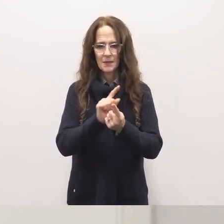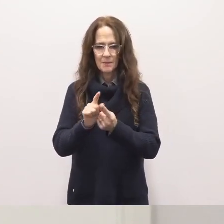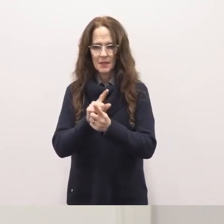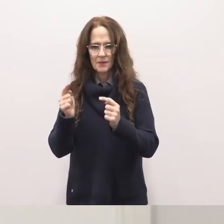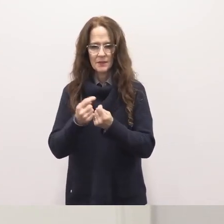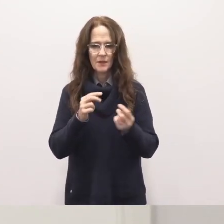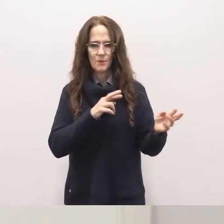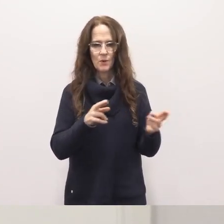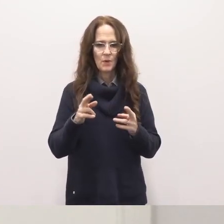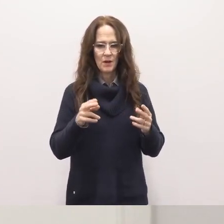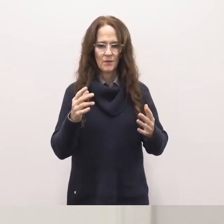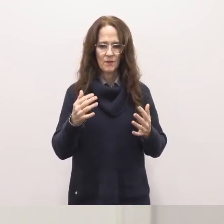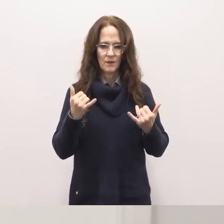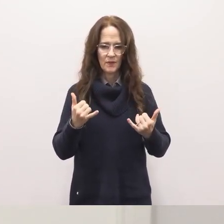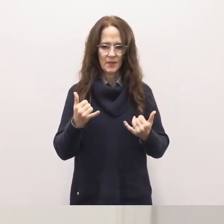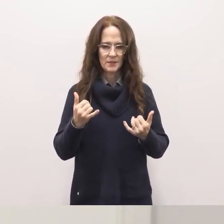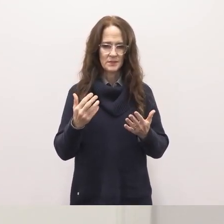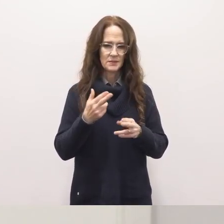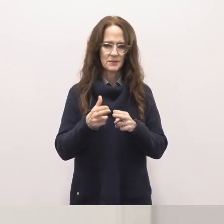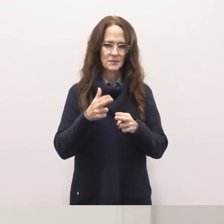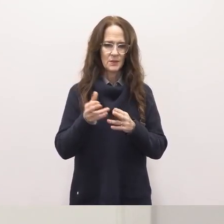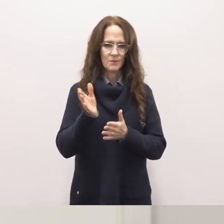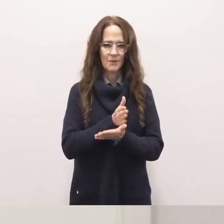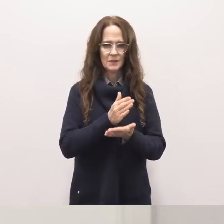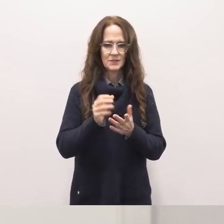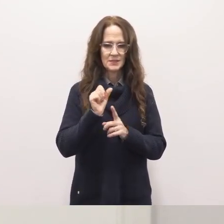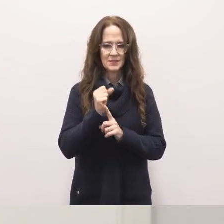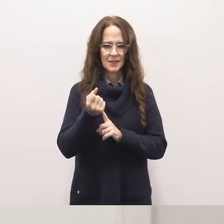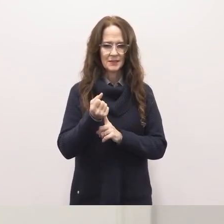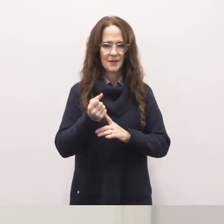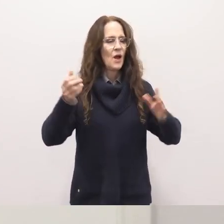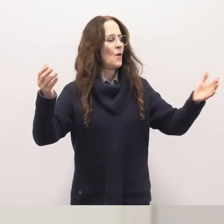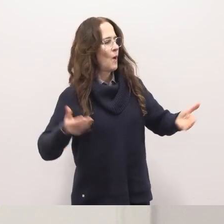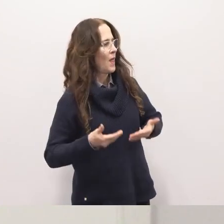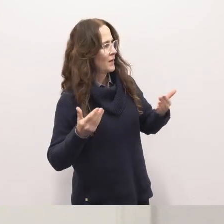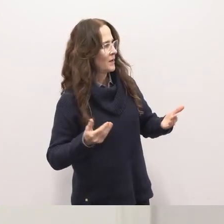for this coming budget season. So, welcome to Long Beach Unified